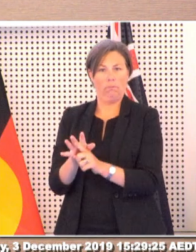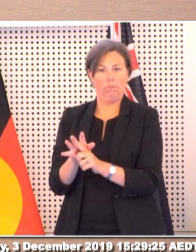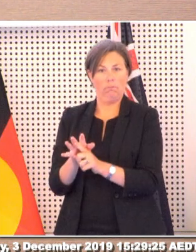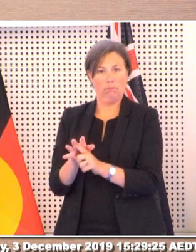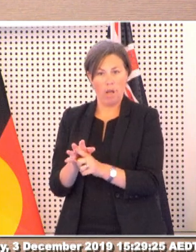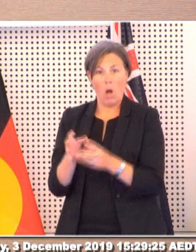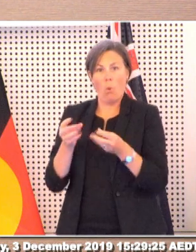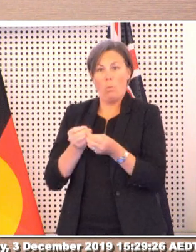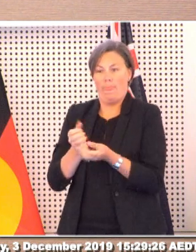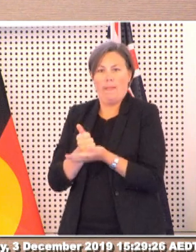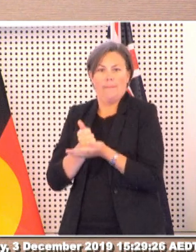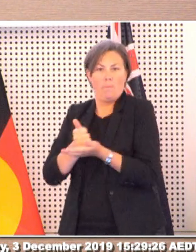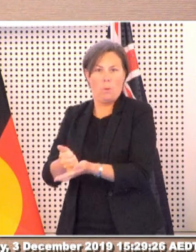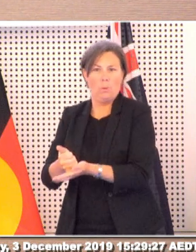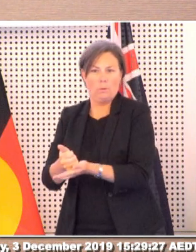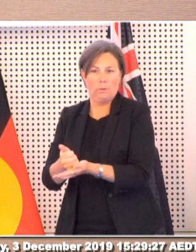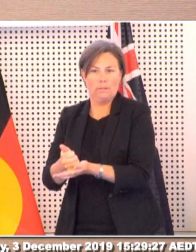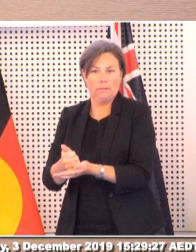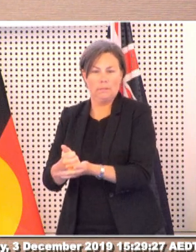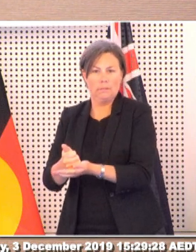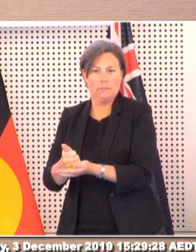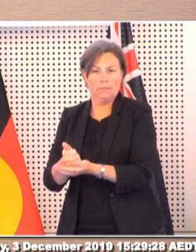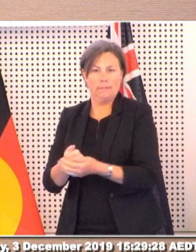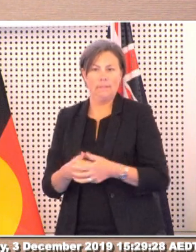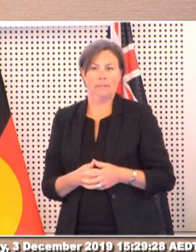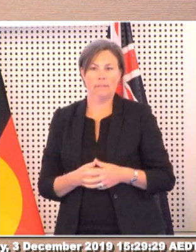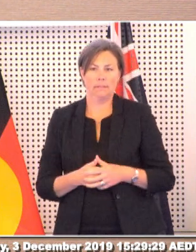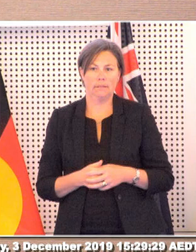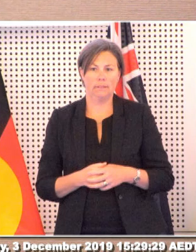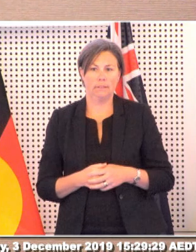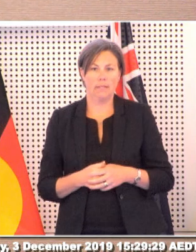So we must start with the presumption of capacity.